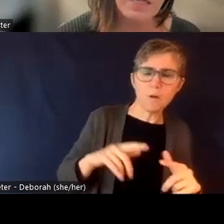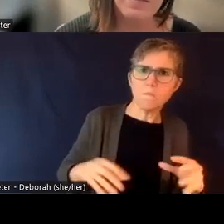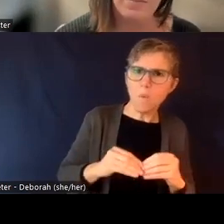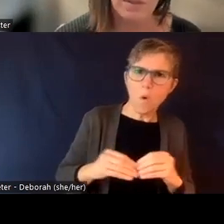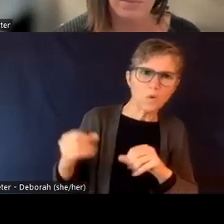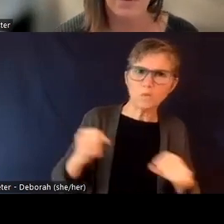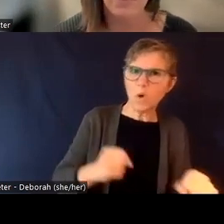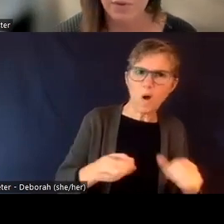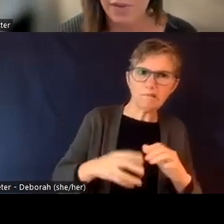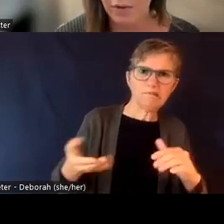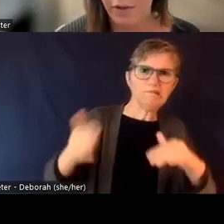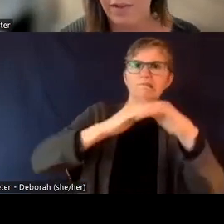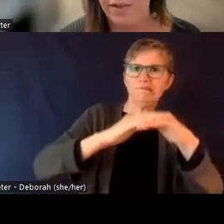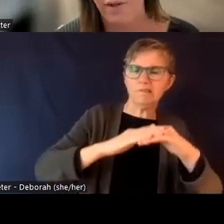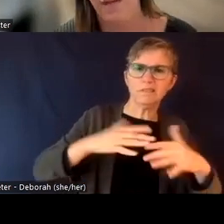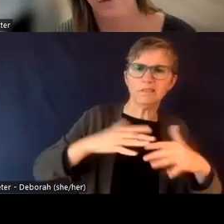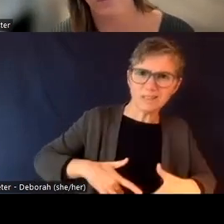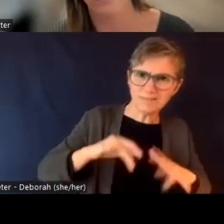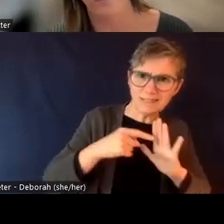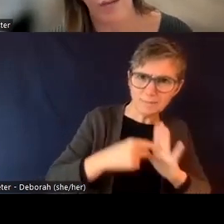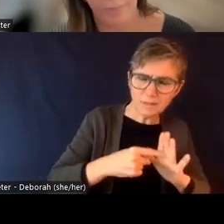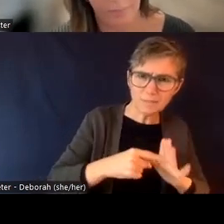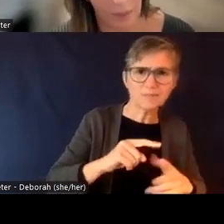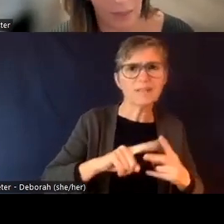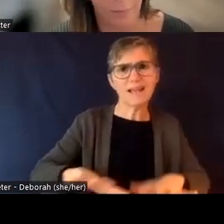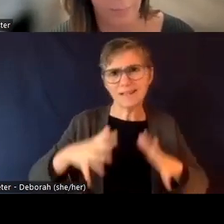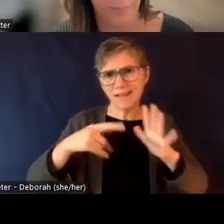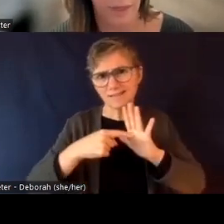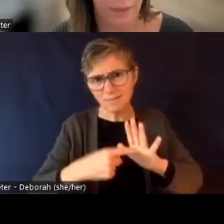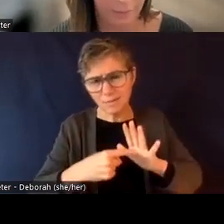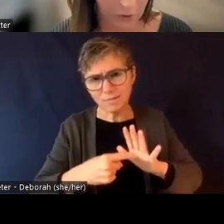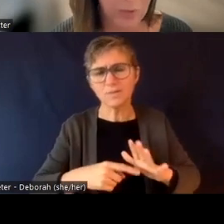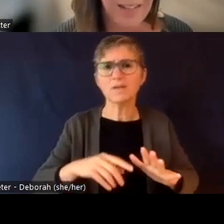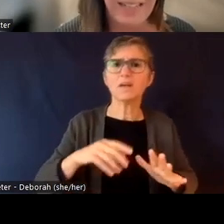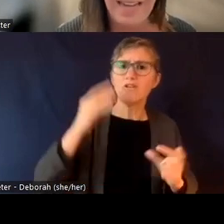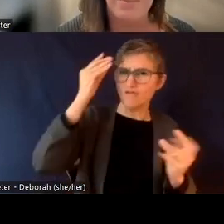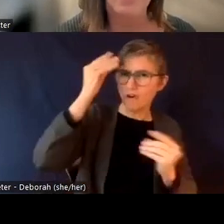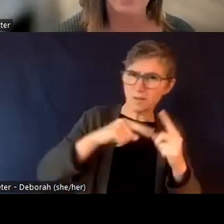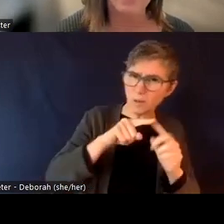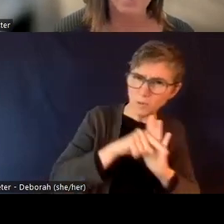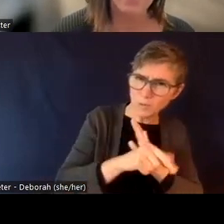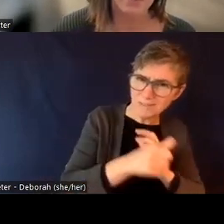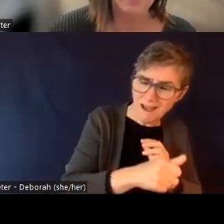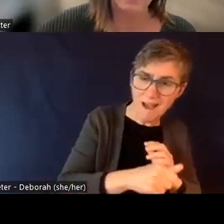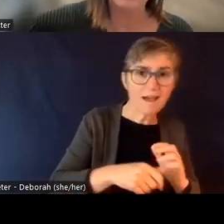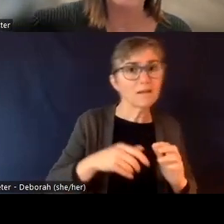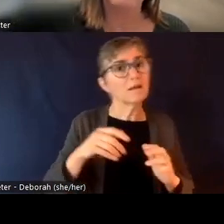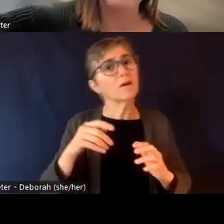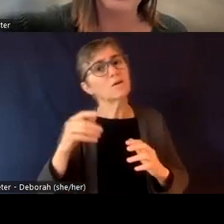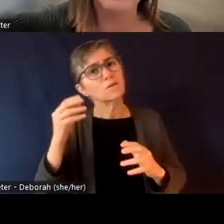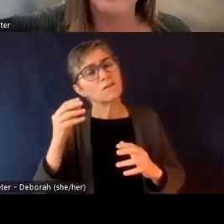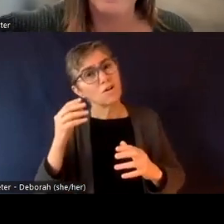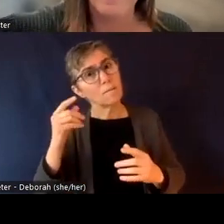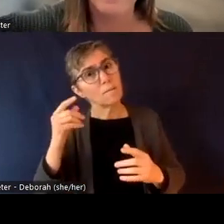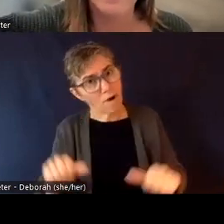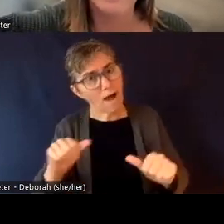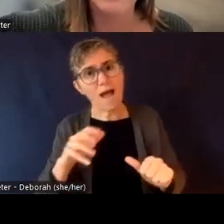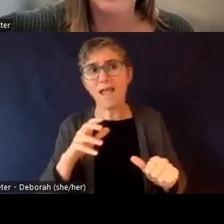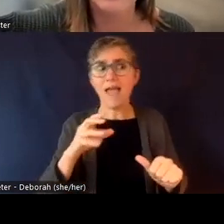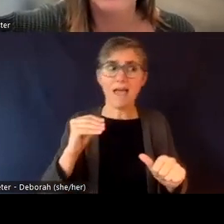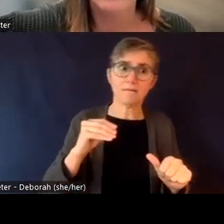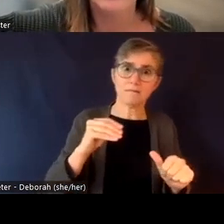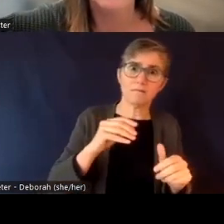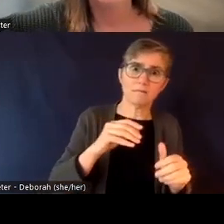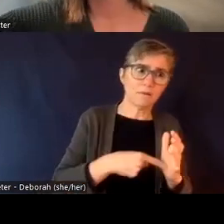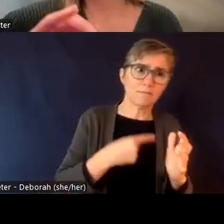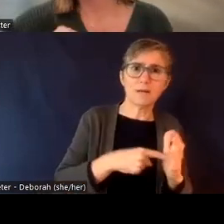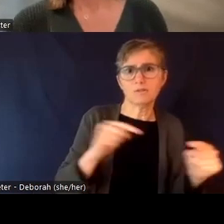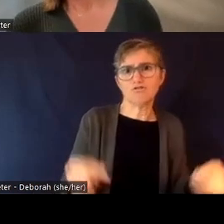symptoms, suicidal thoughts and behaviors, suicide attempts, as well as non suicidal self-injury. We